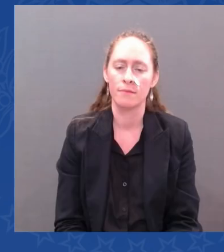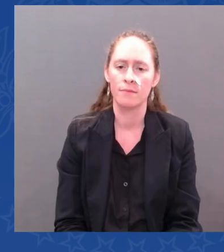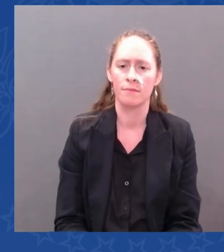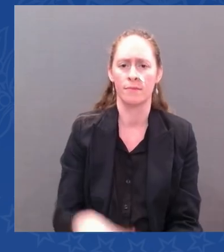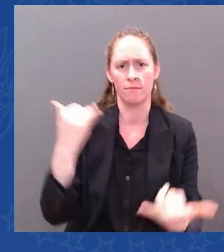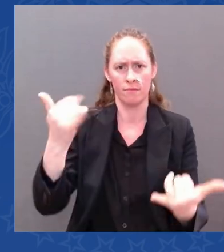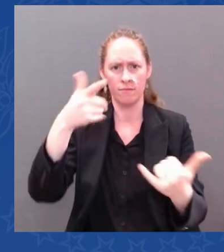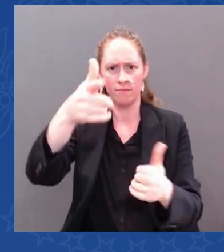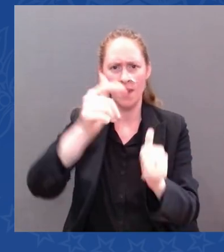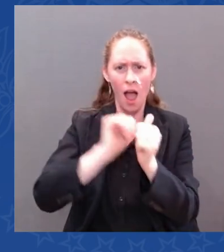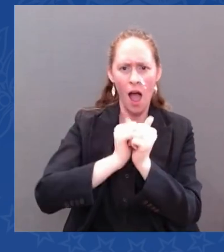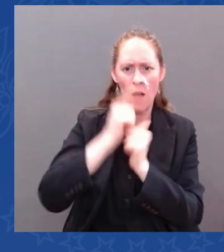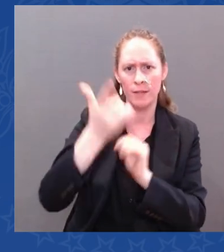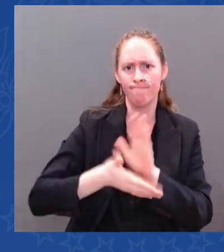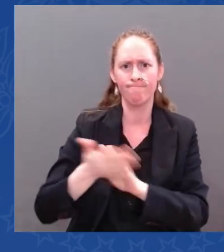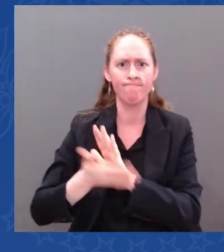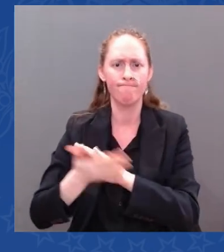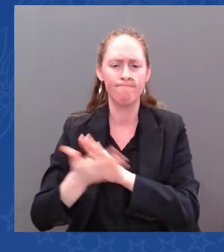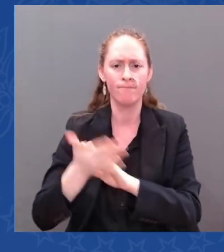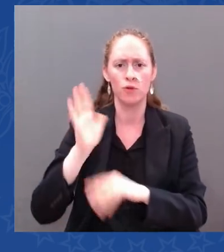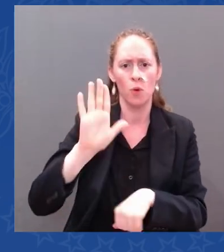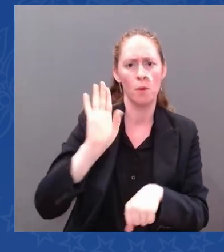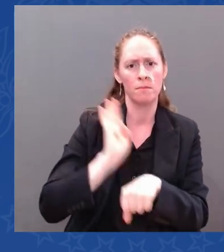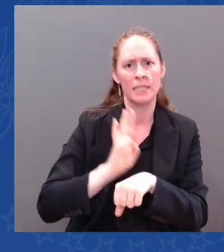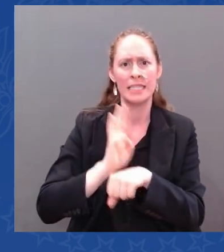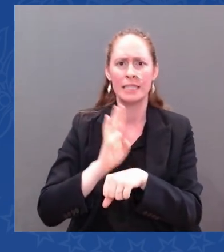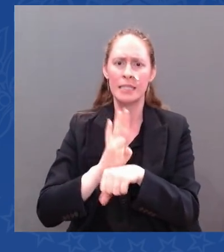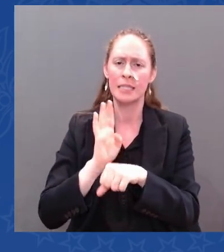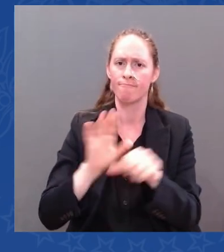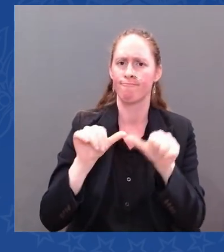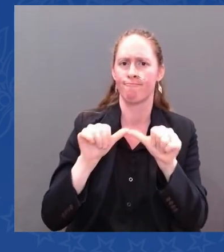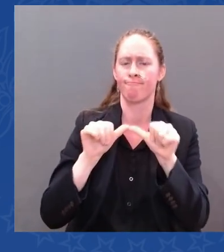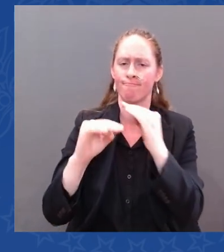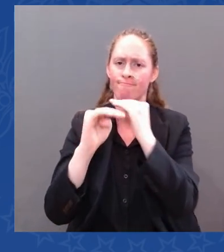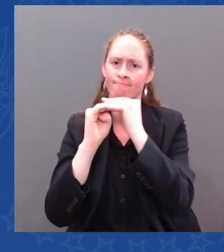And this commitment of consequence and pear- -- for -- prepare for the free world